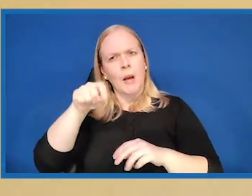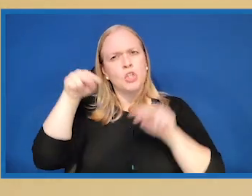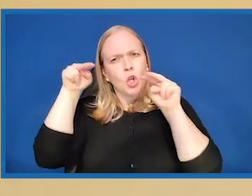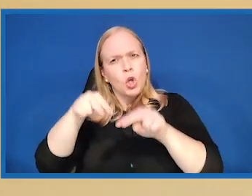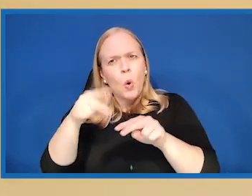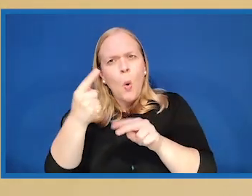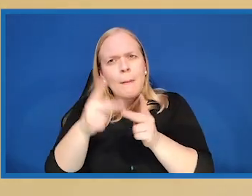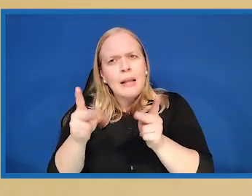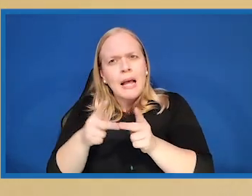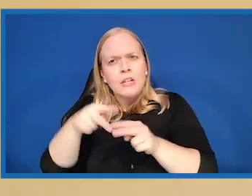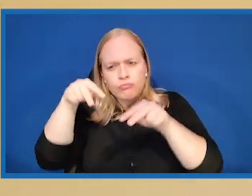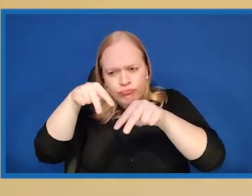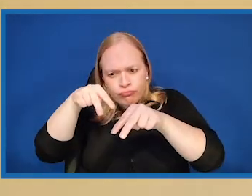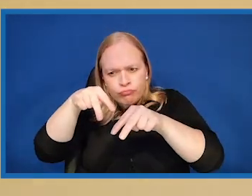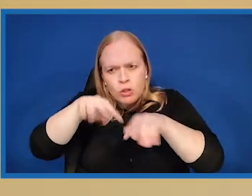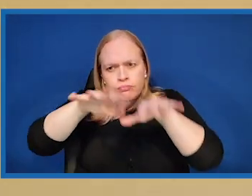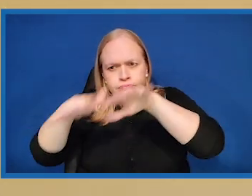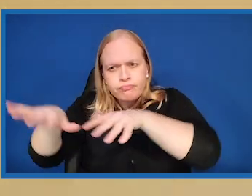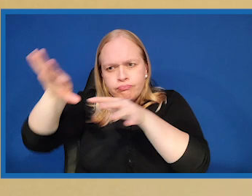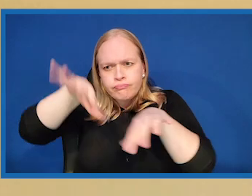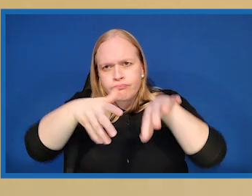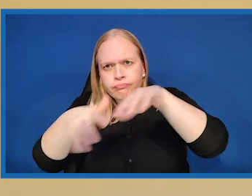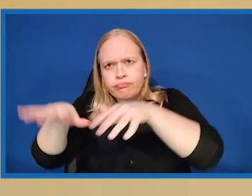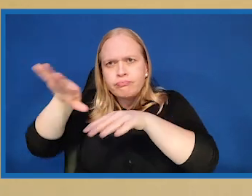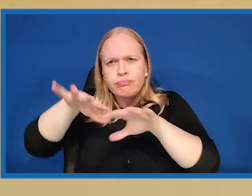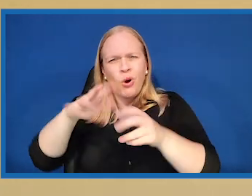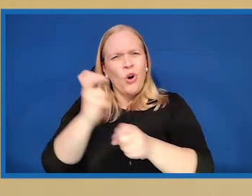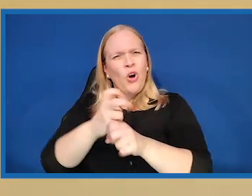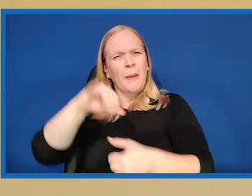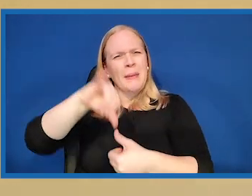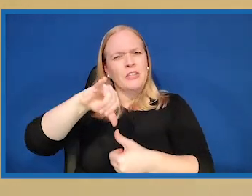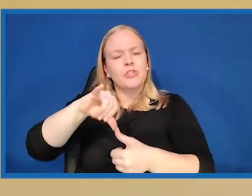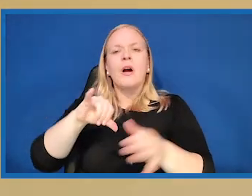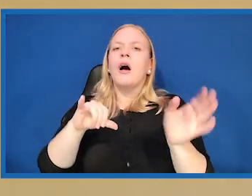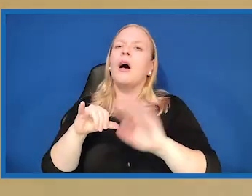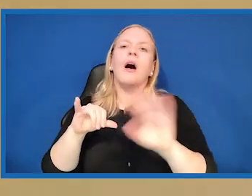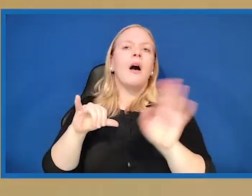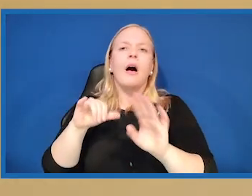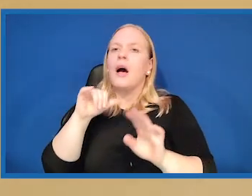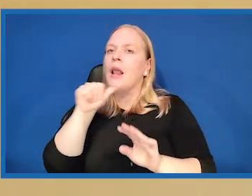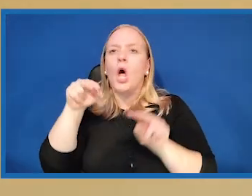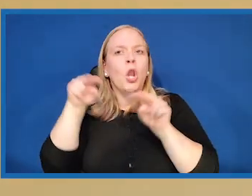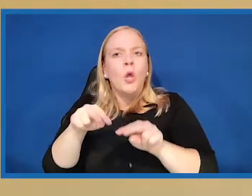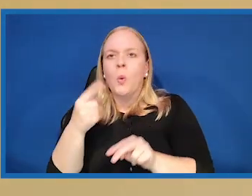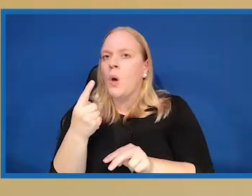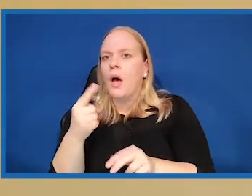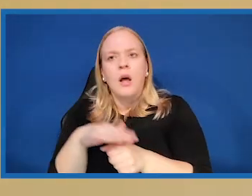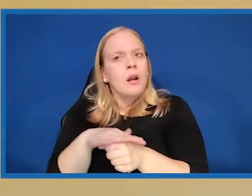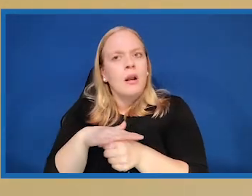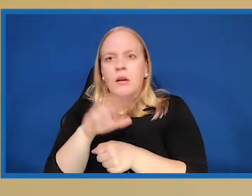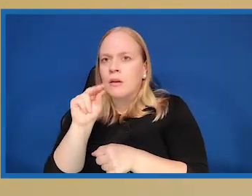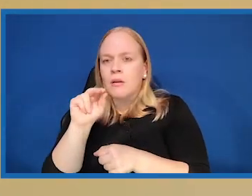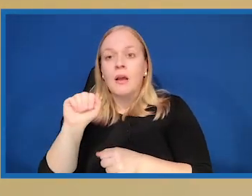POINT THAT IS CONSTANTLY MOVING, SO OF COURSE IT MAKES IT VERY DIFFICULT. HOWEVER, WHAT THE, UH, ALTIMETER IS ACTUALLY